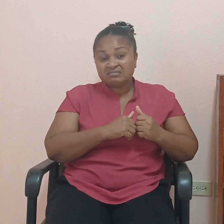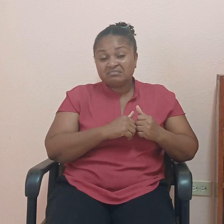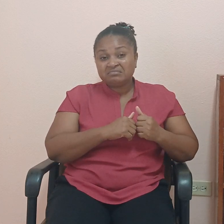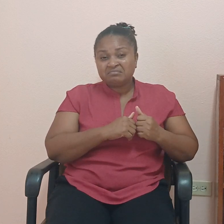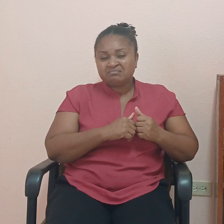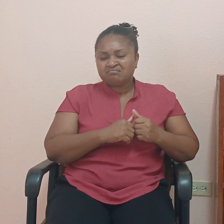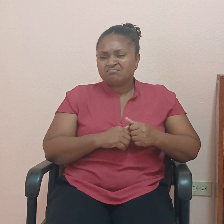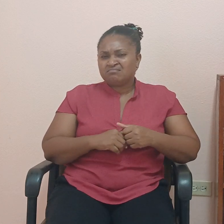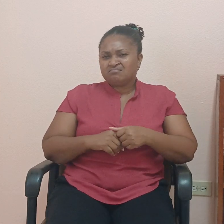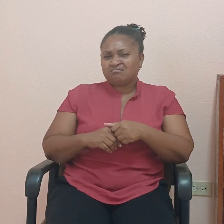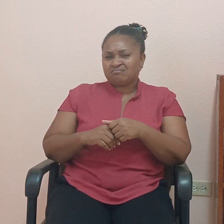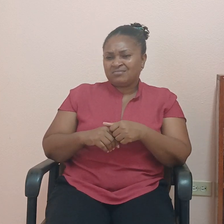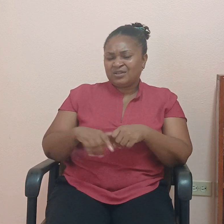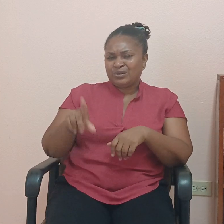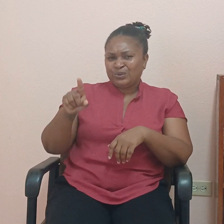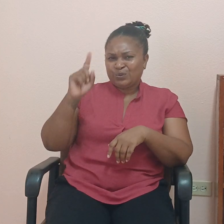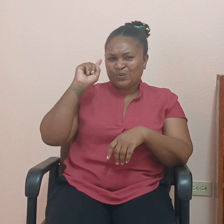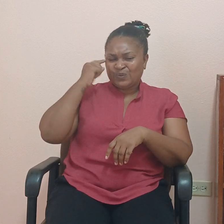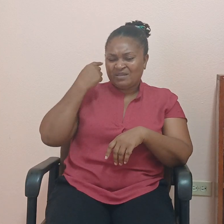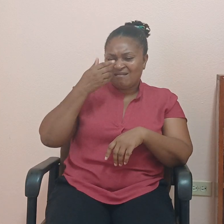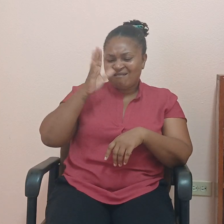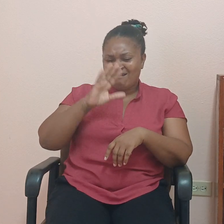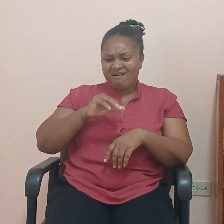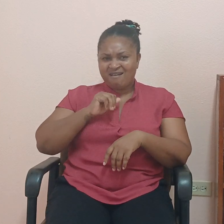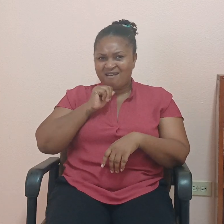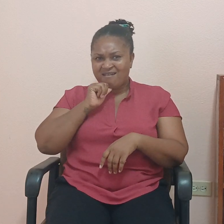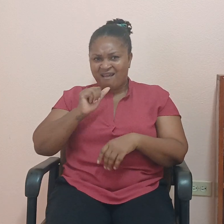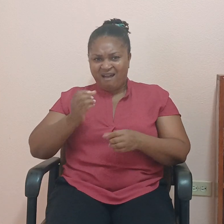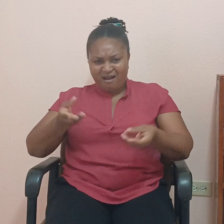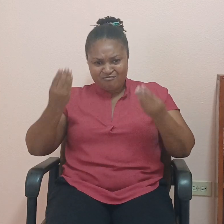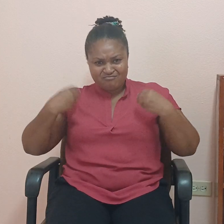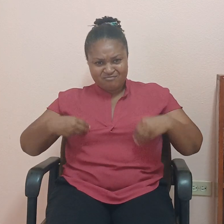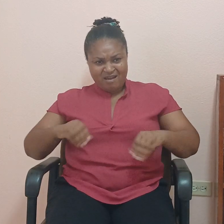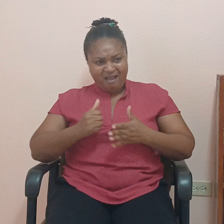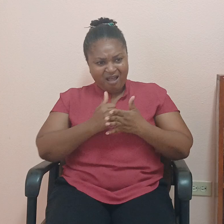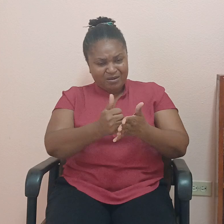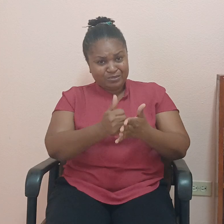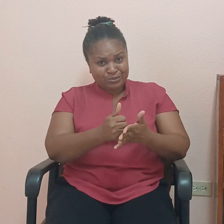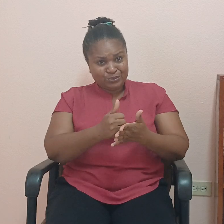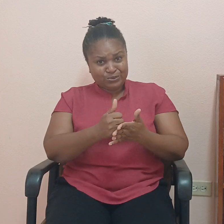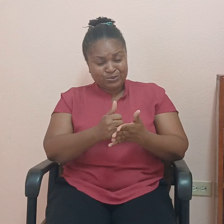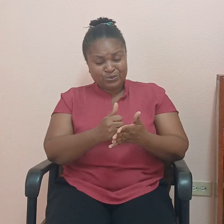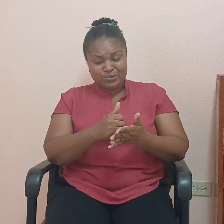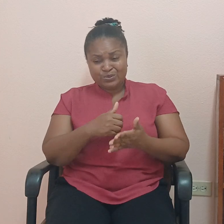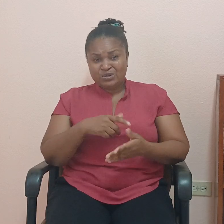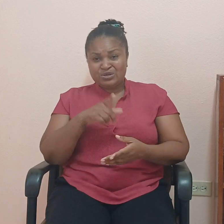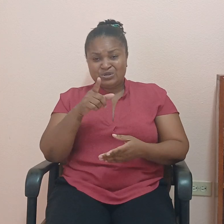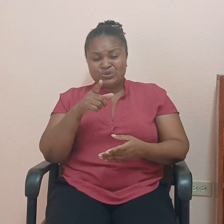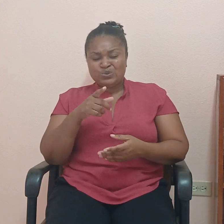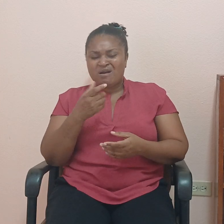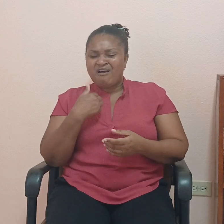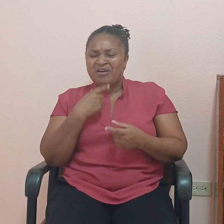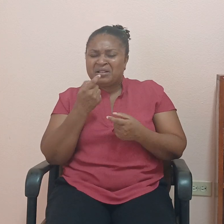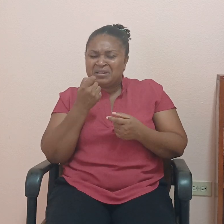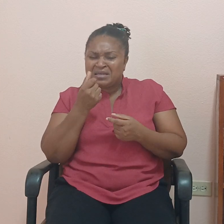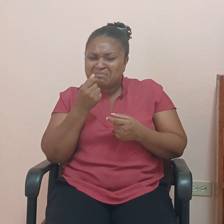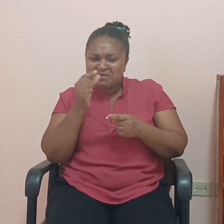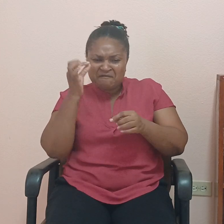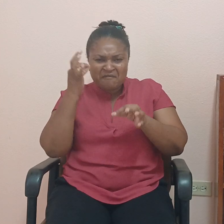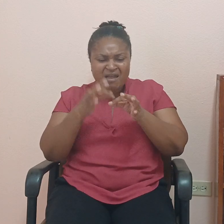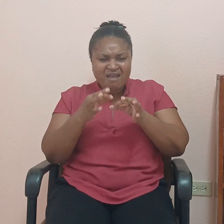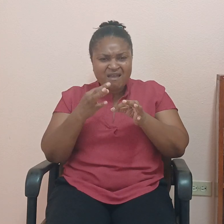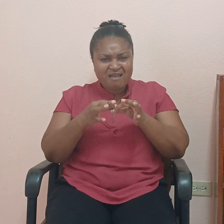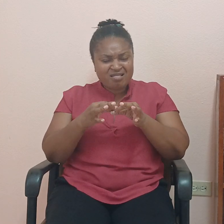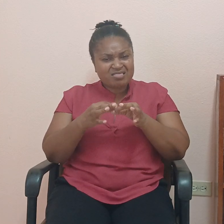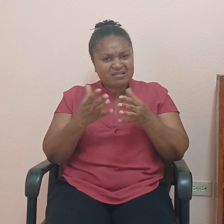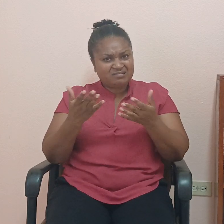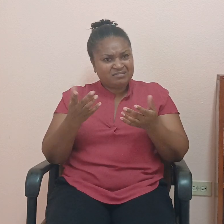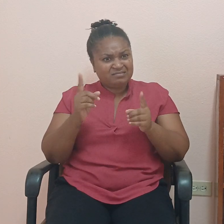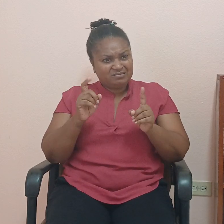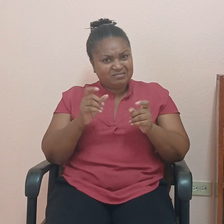WILL HE NOT MUCH MORE CLOTHE YOU, YOU OF LITTLE FAITH.